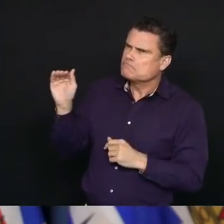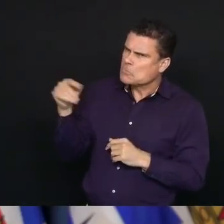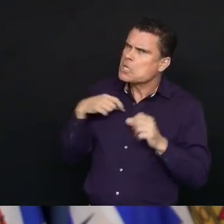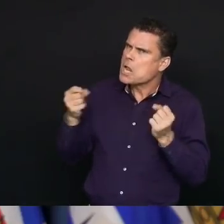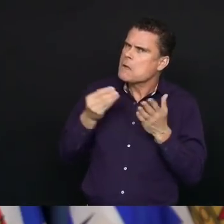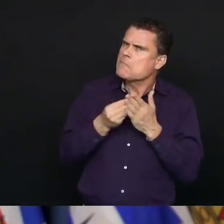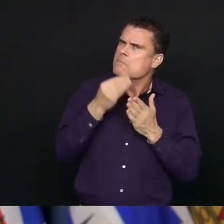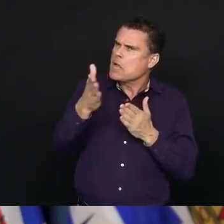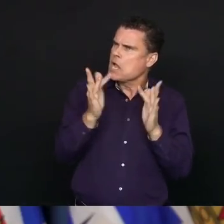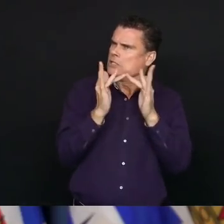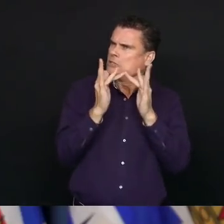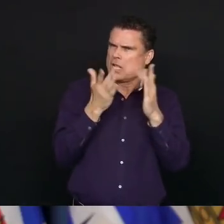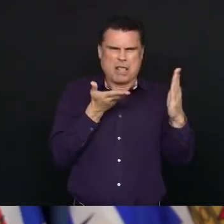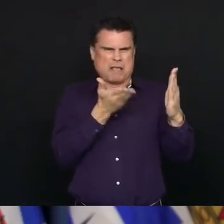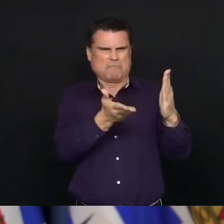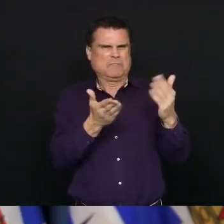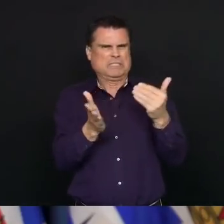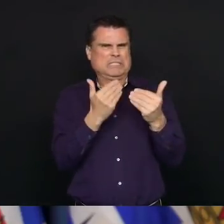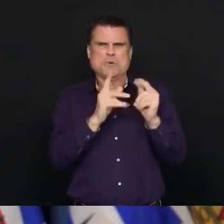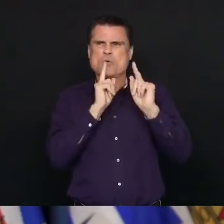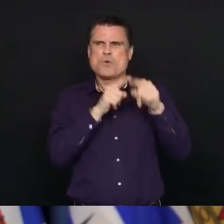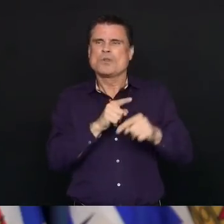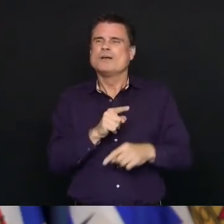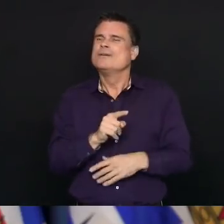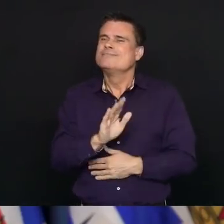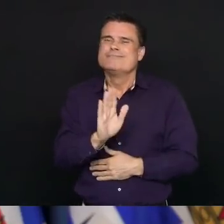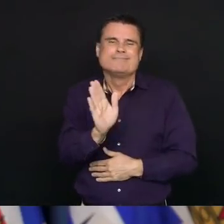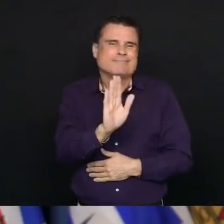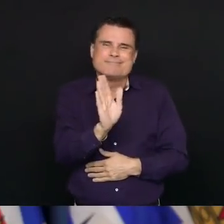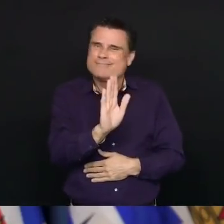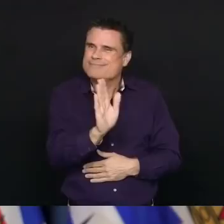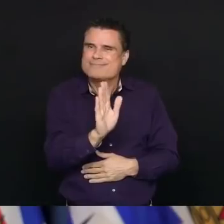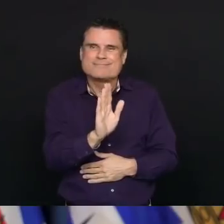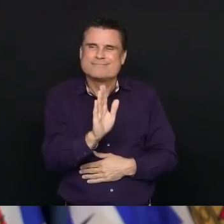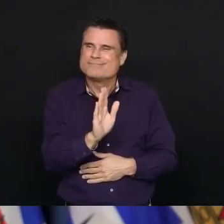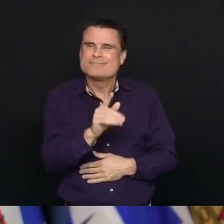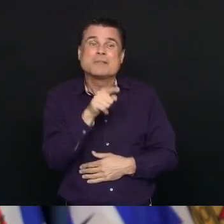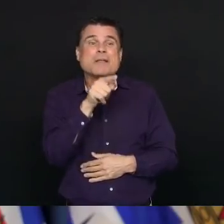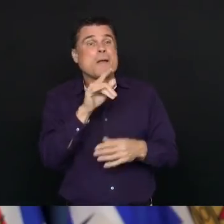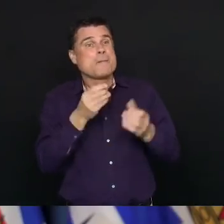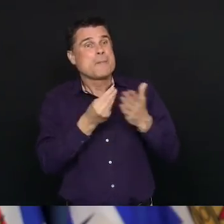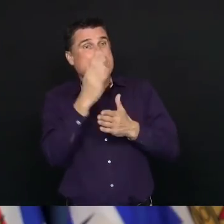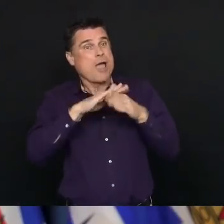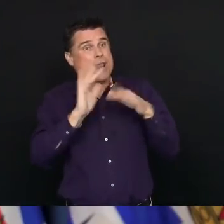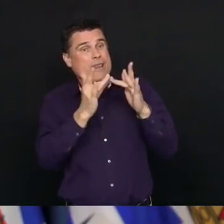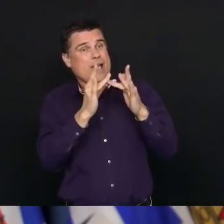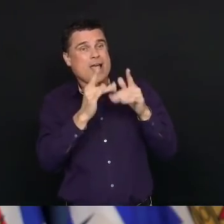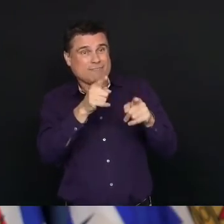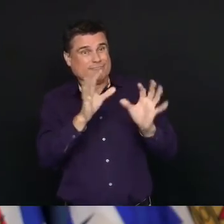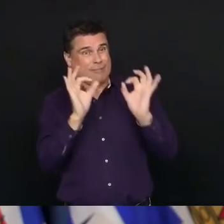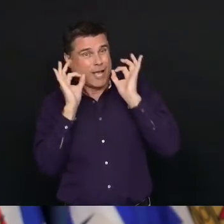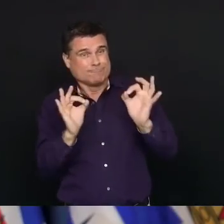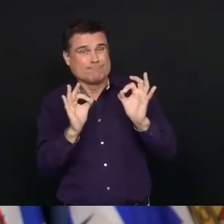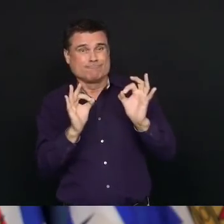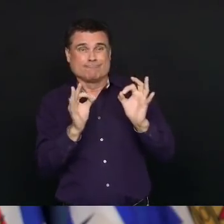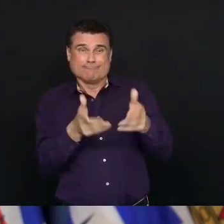masks online Ryerson Aboriginal Student Services system on the line. Those masks almost certainly do not meet the standards required and we have to assess